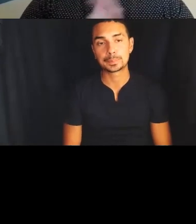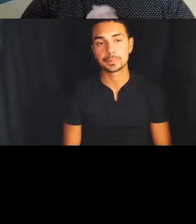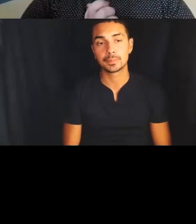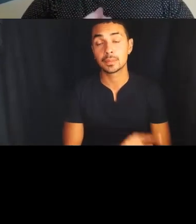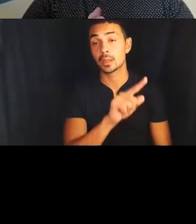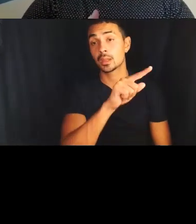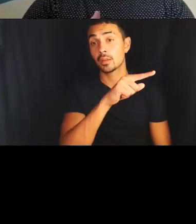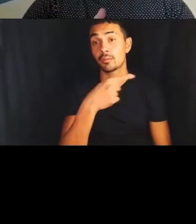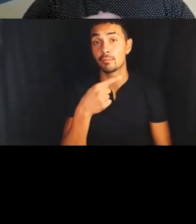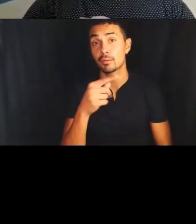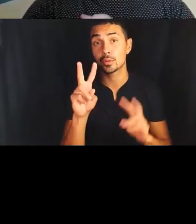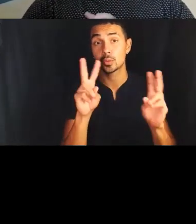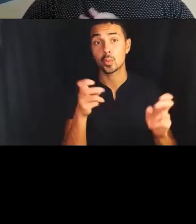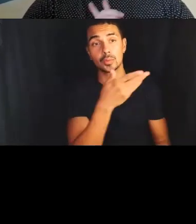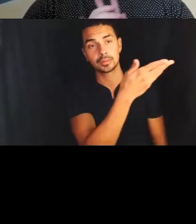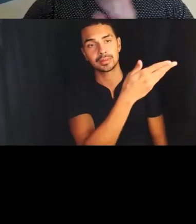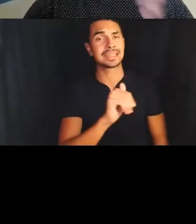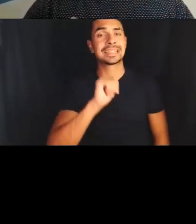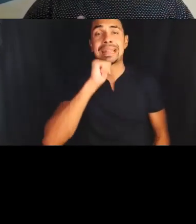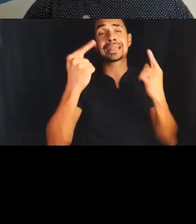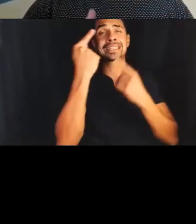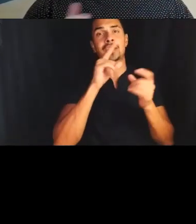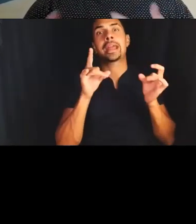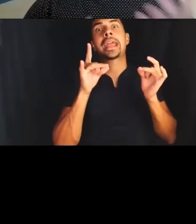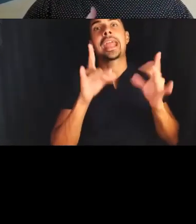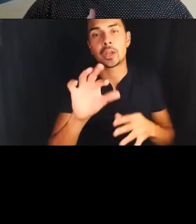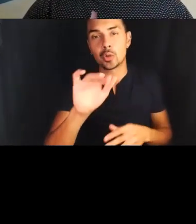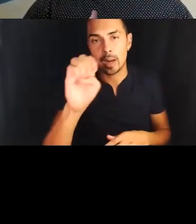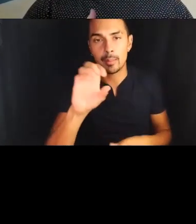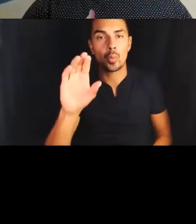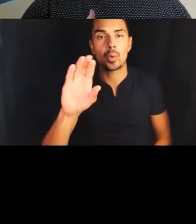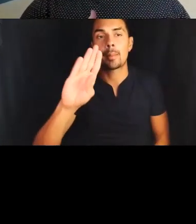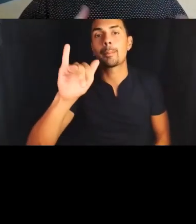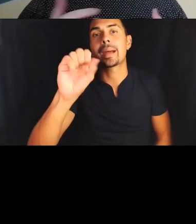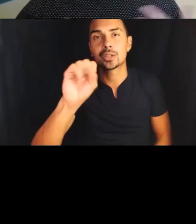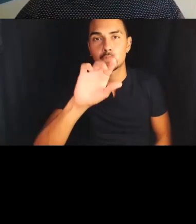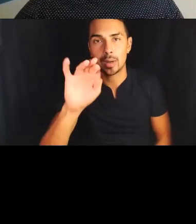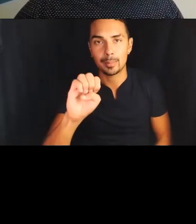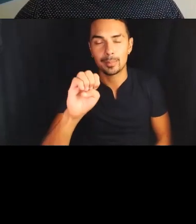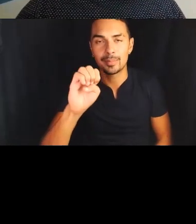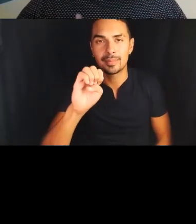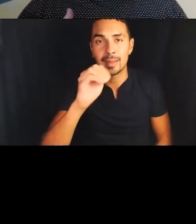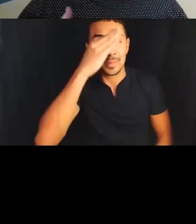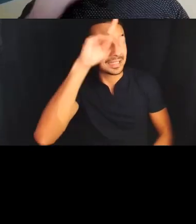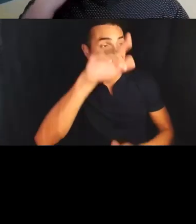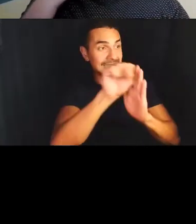"It's not even considered a hate crime or bias crime because of the state that you're living in and the laws there."